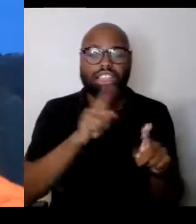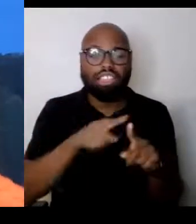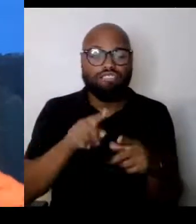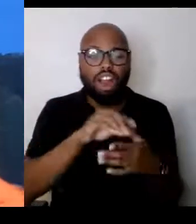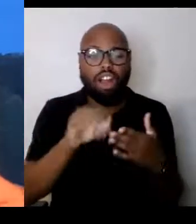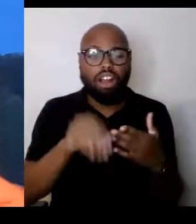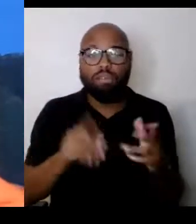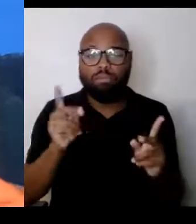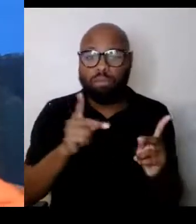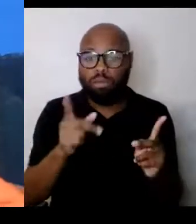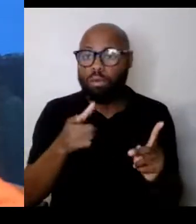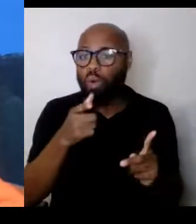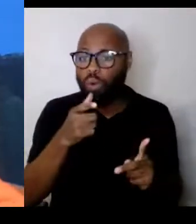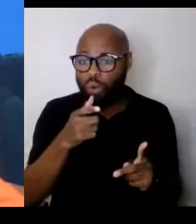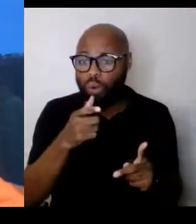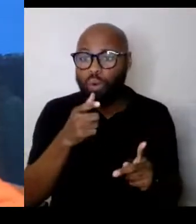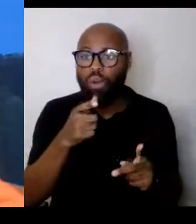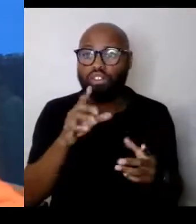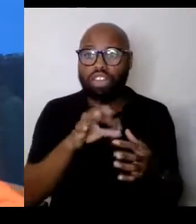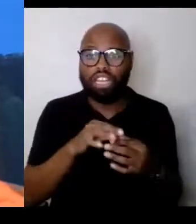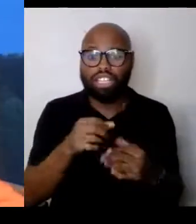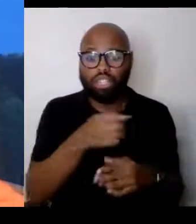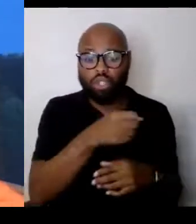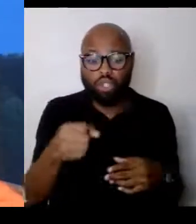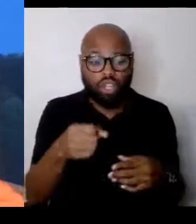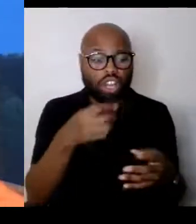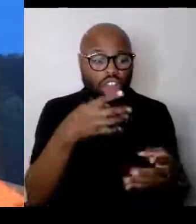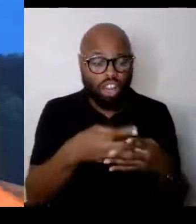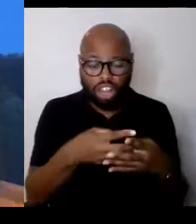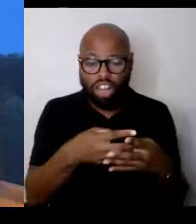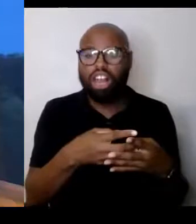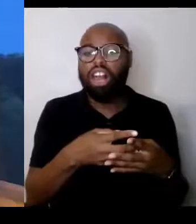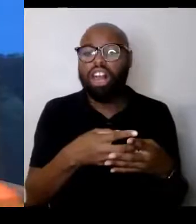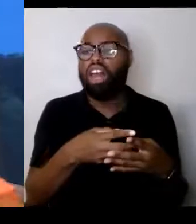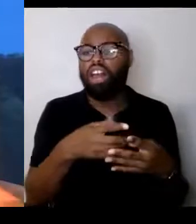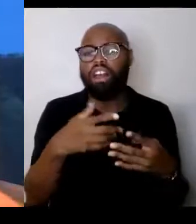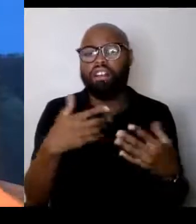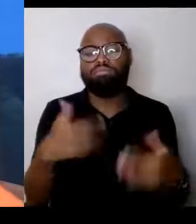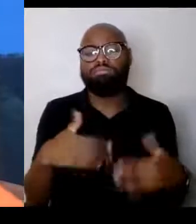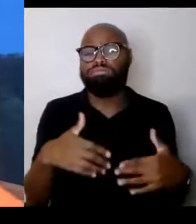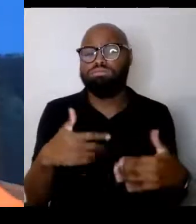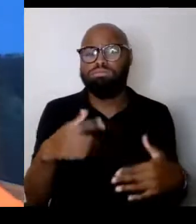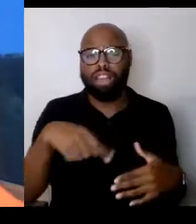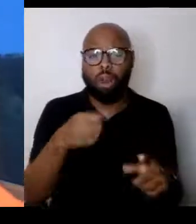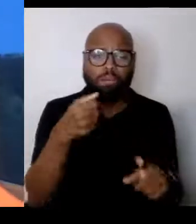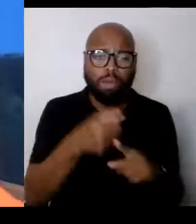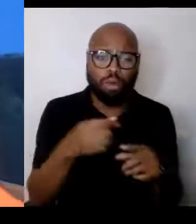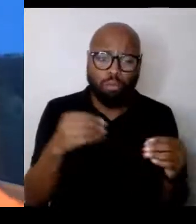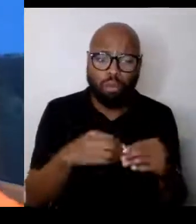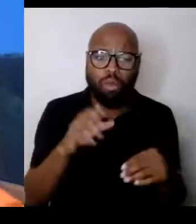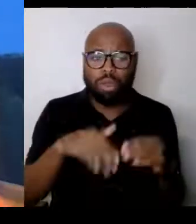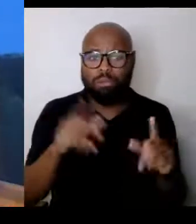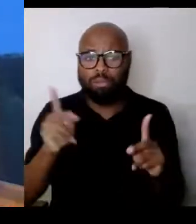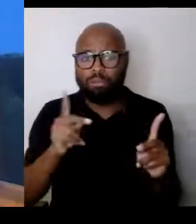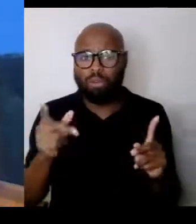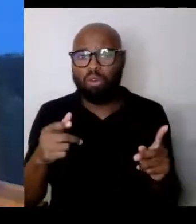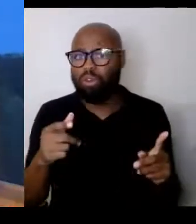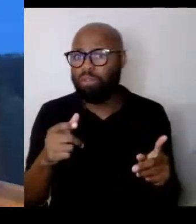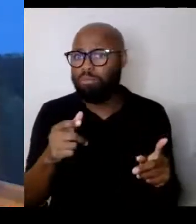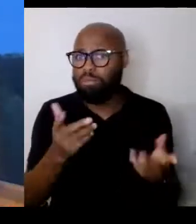or incarceration are being impacted even more than folks who may not have even access to leave their communities.